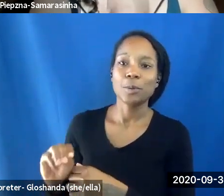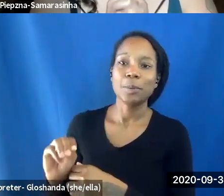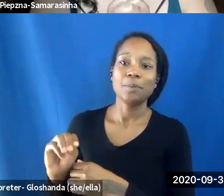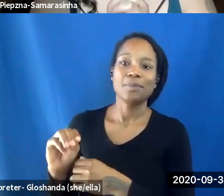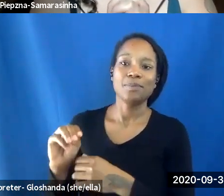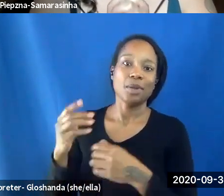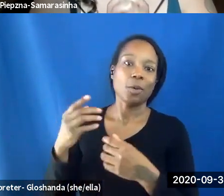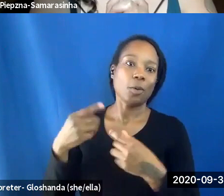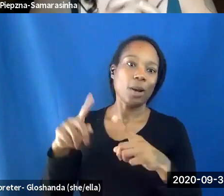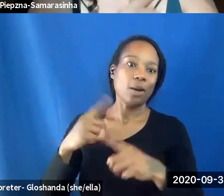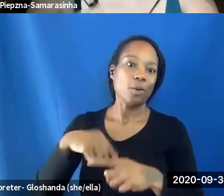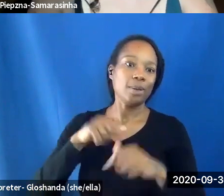Thank you so much.